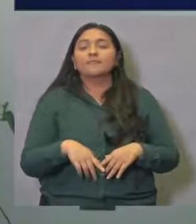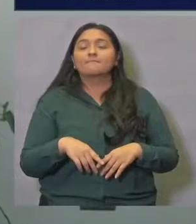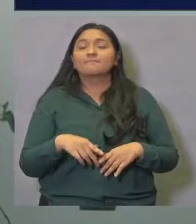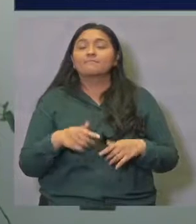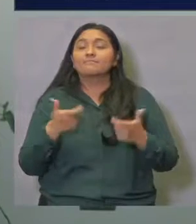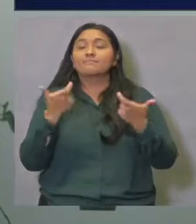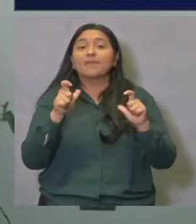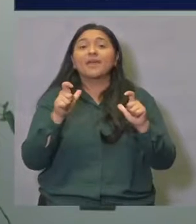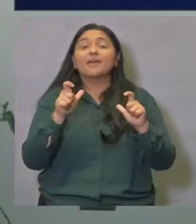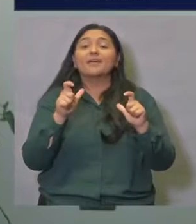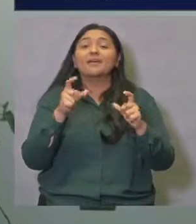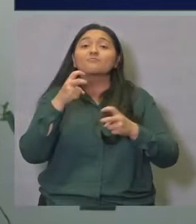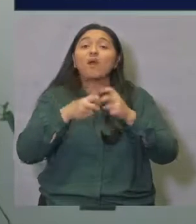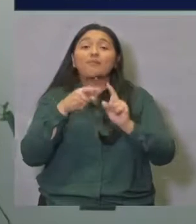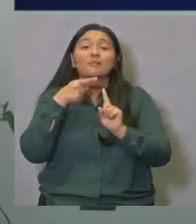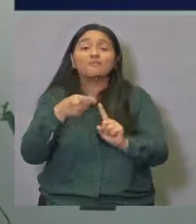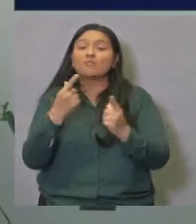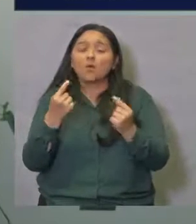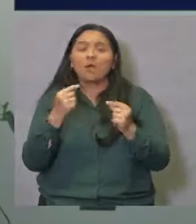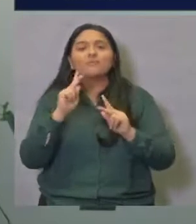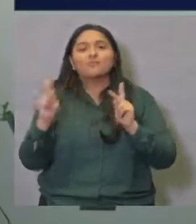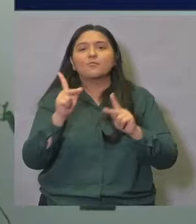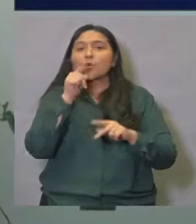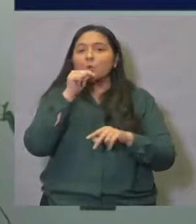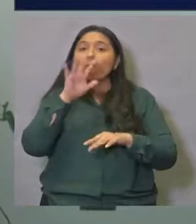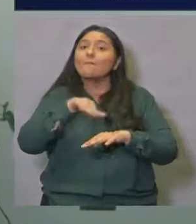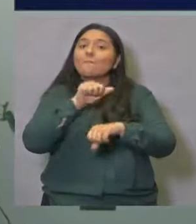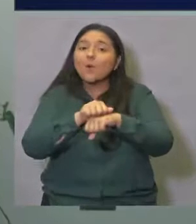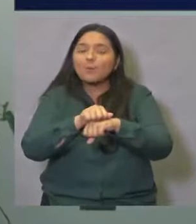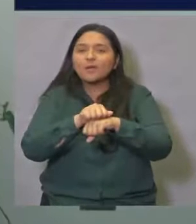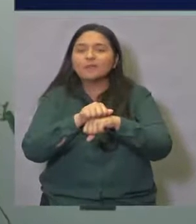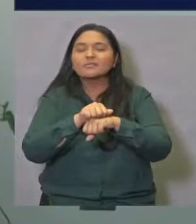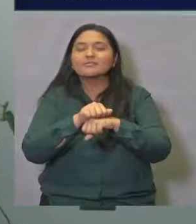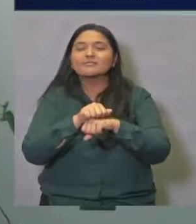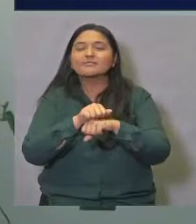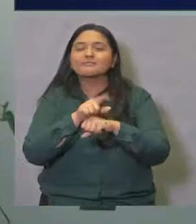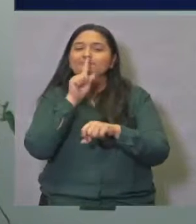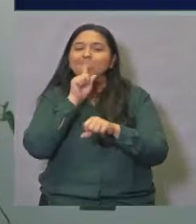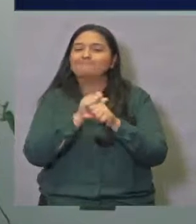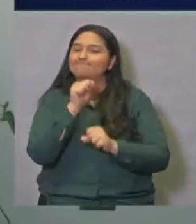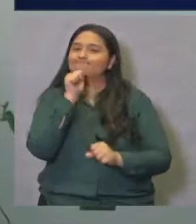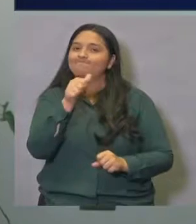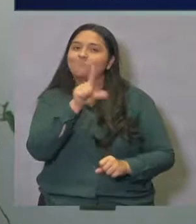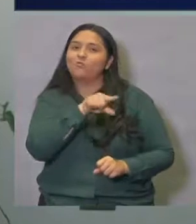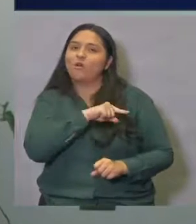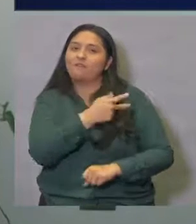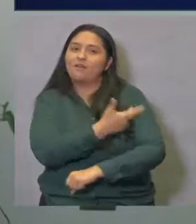THE BIGGER PROBLEM FOR US AS PEOPLE TRYING TO COME AND MAKE